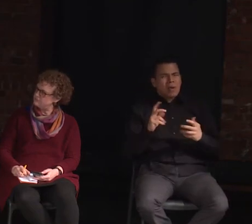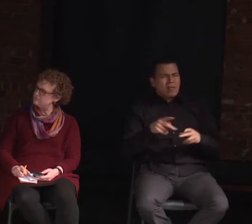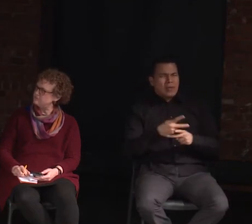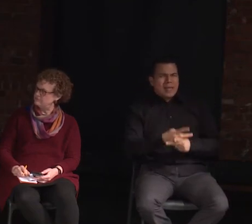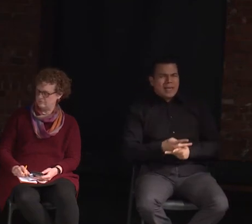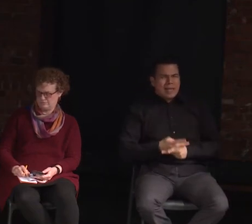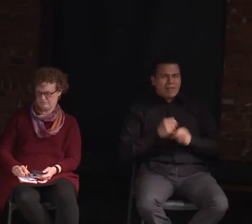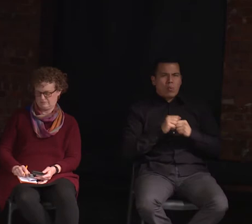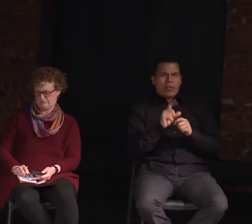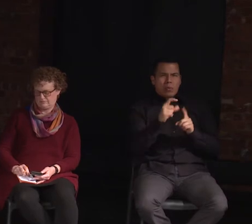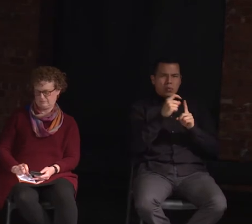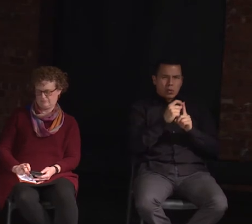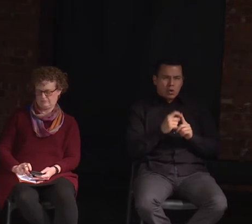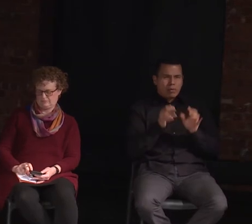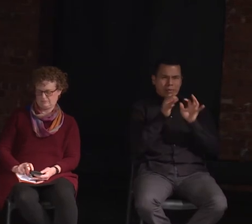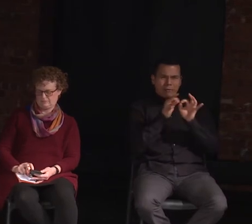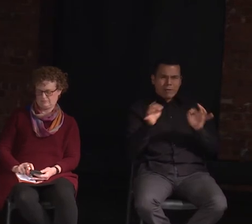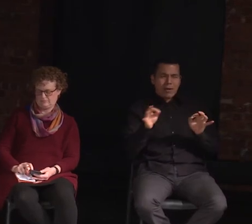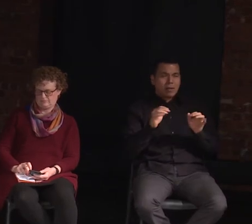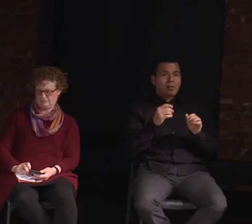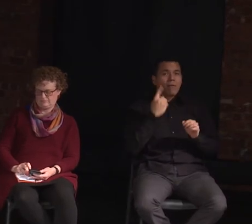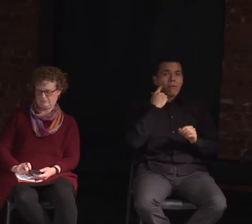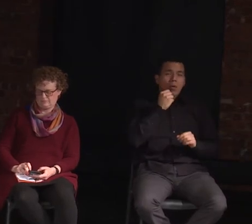Much more to say, but I will leave it at that.